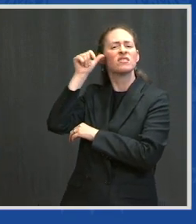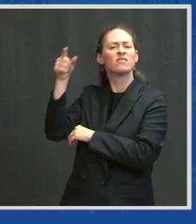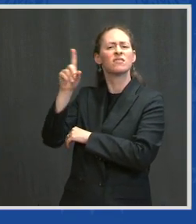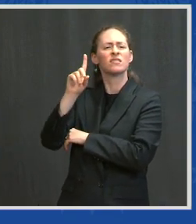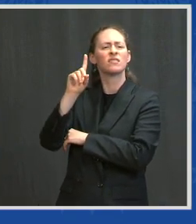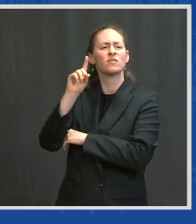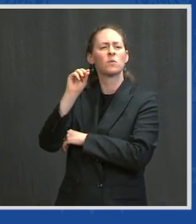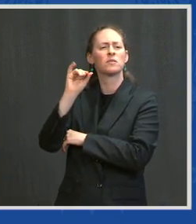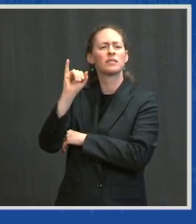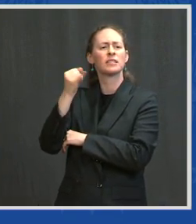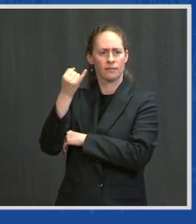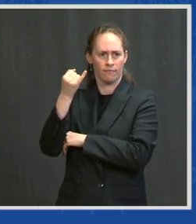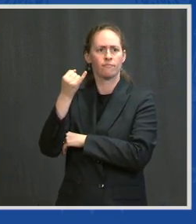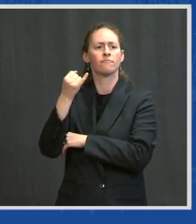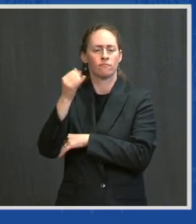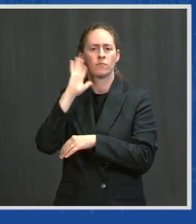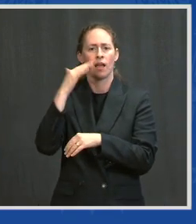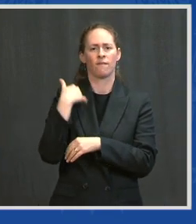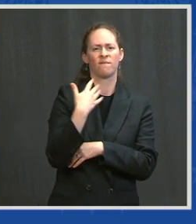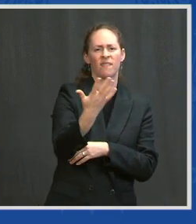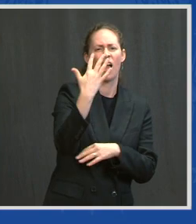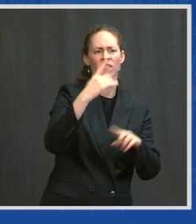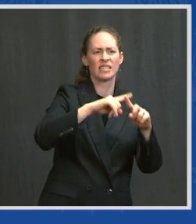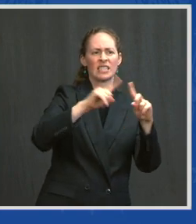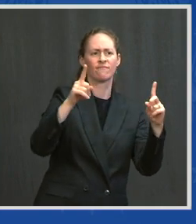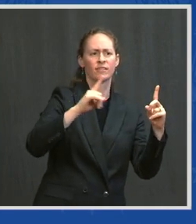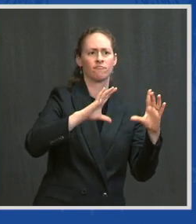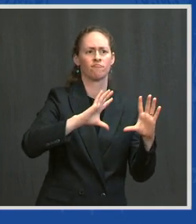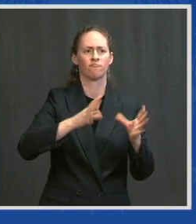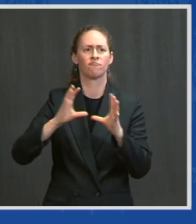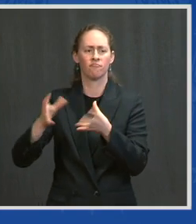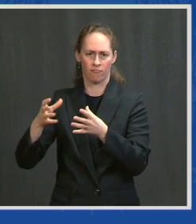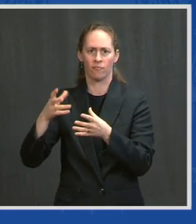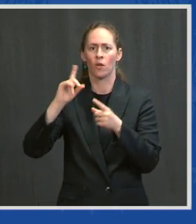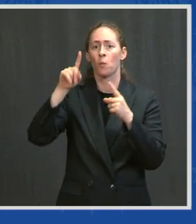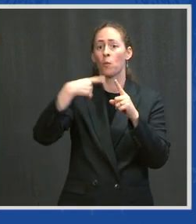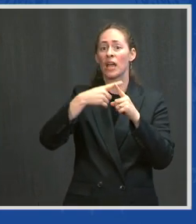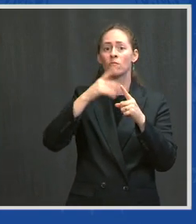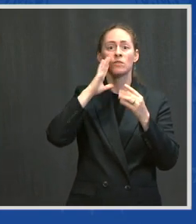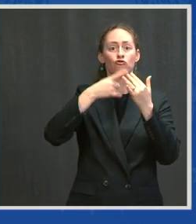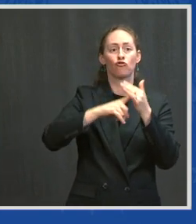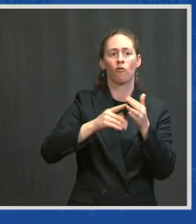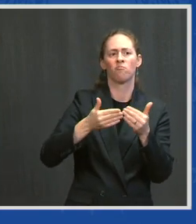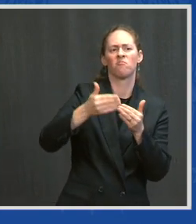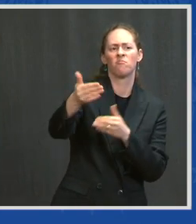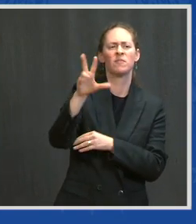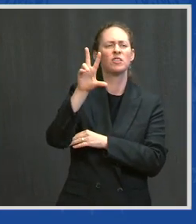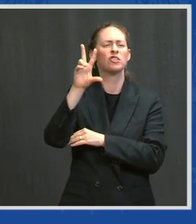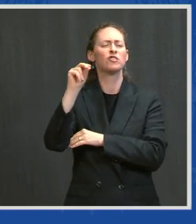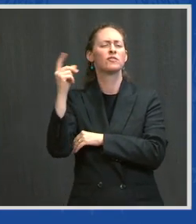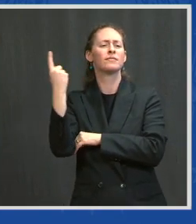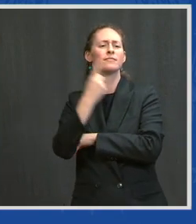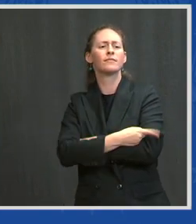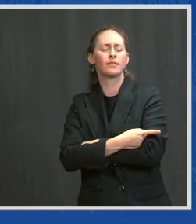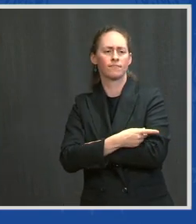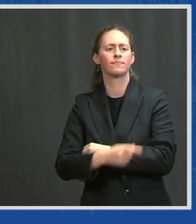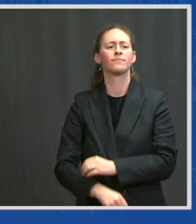strike forces within the next 30 days. The strike forces will focus on addressing significant firearms